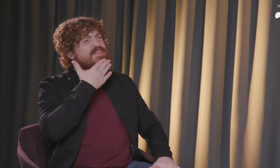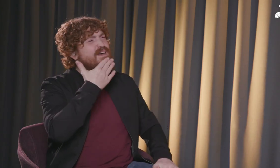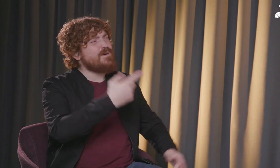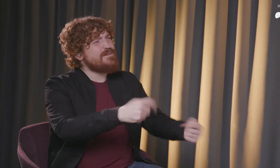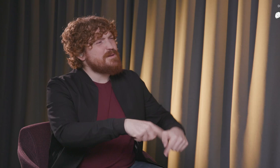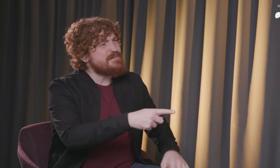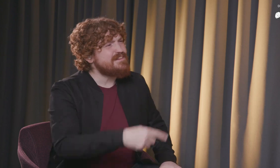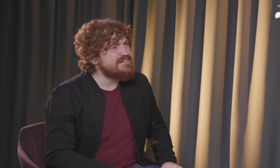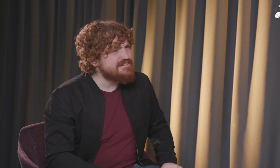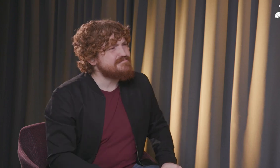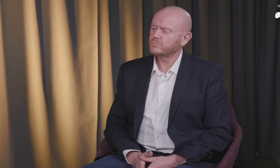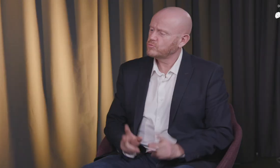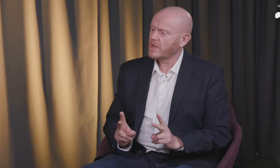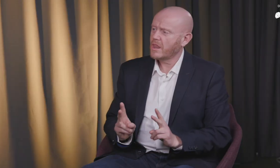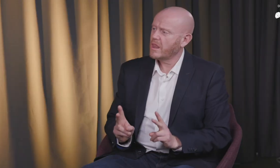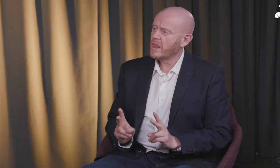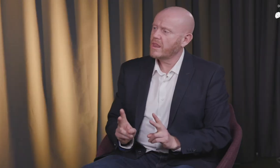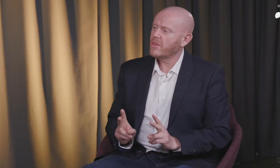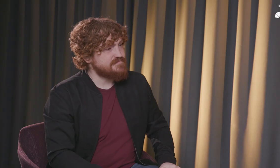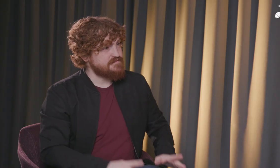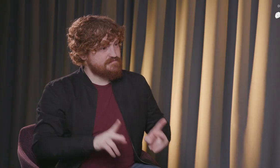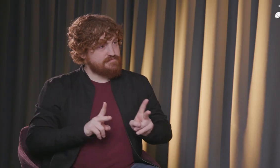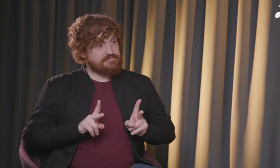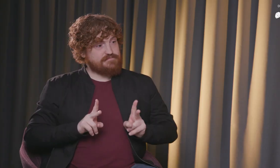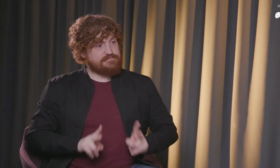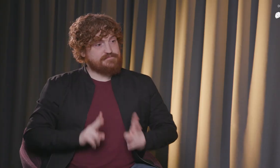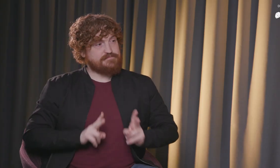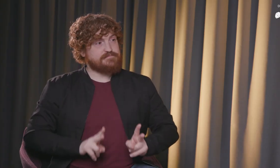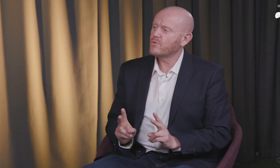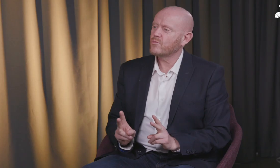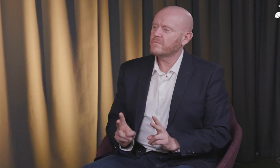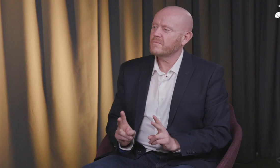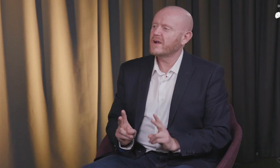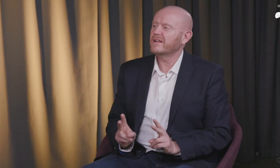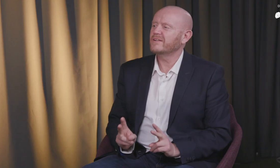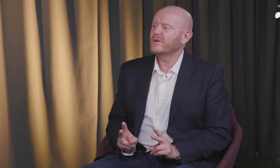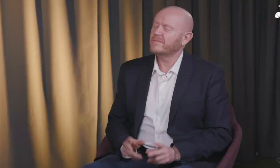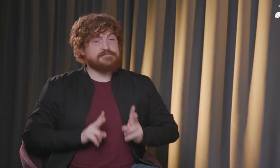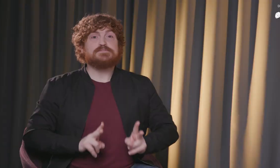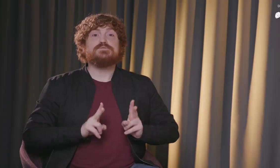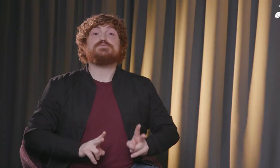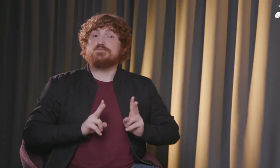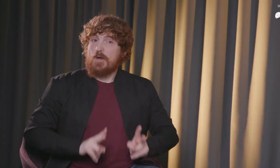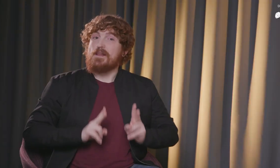Thank you for coming. Normal. Normal? Normal.